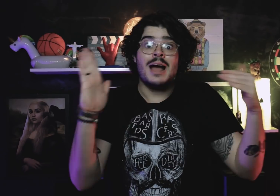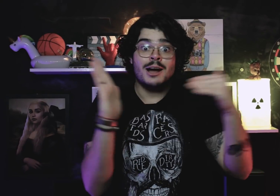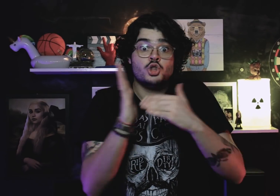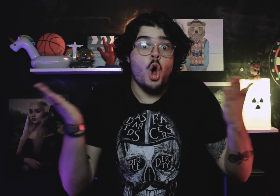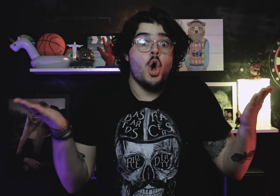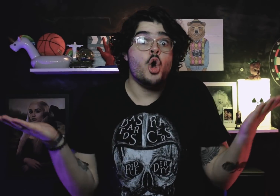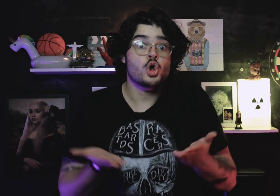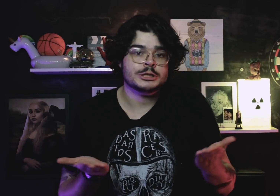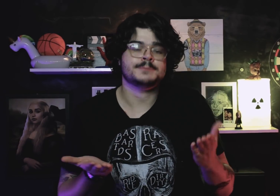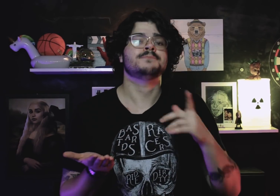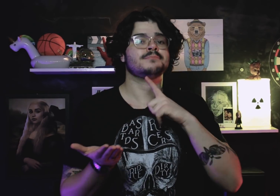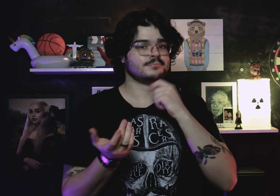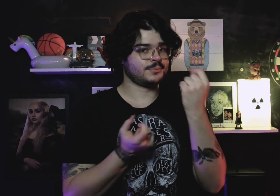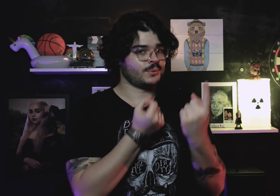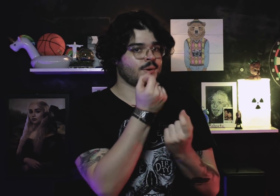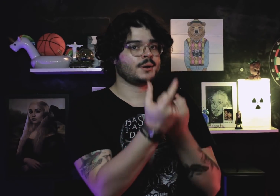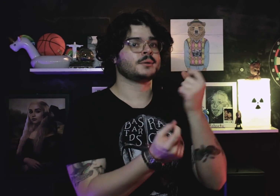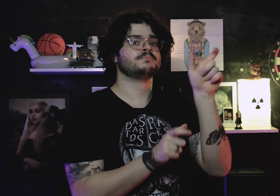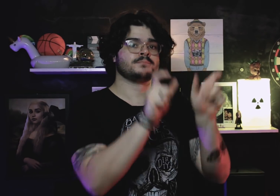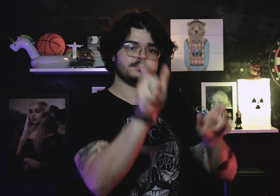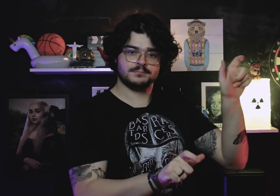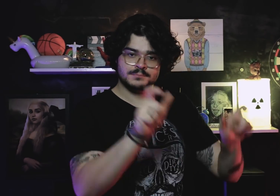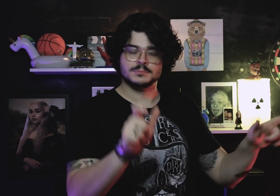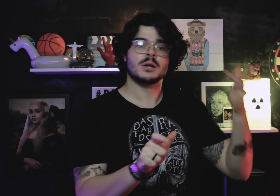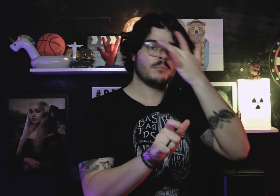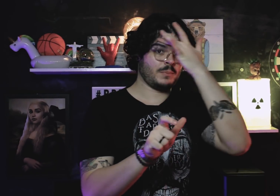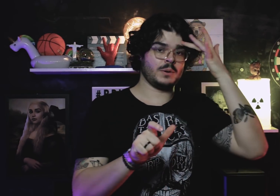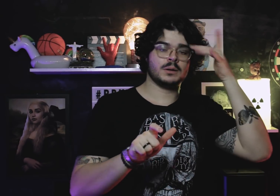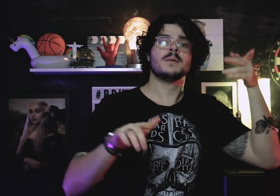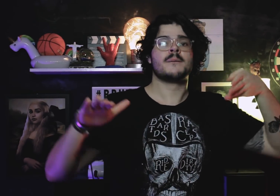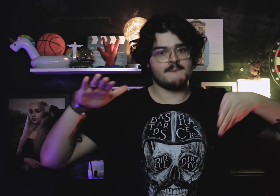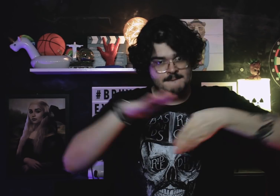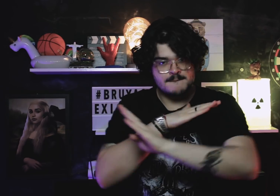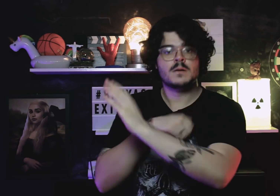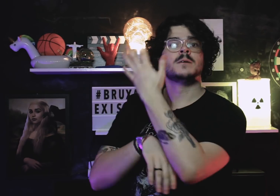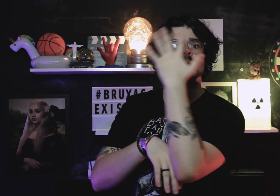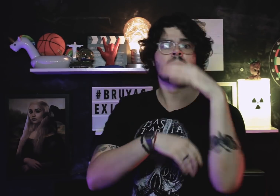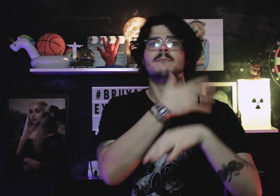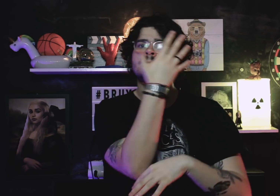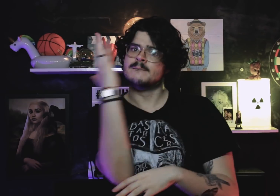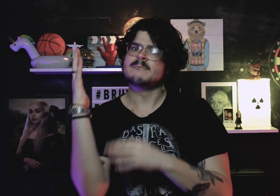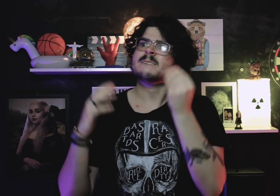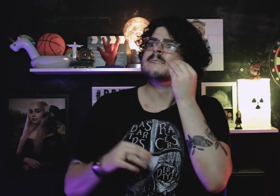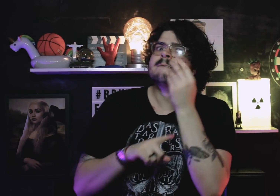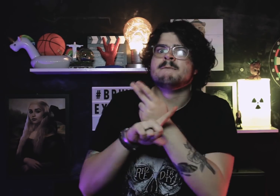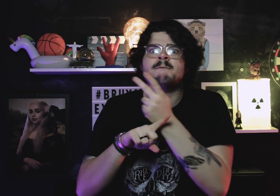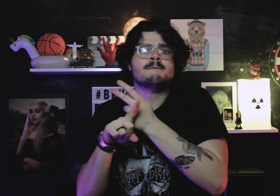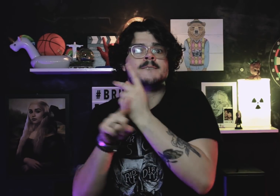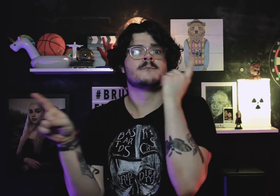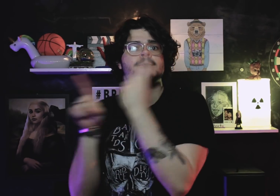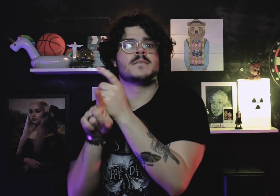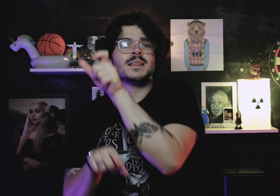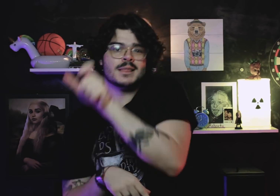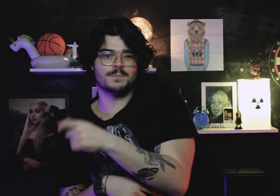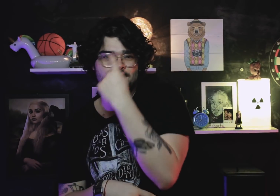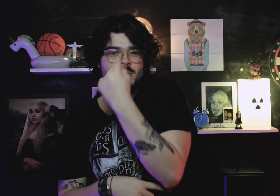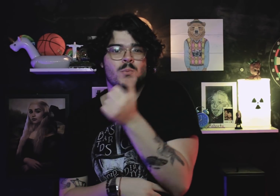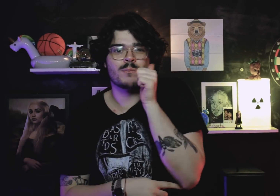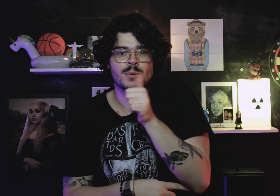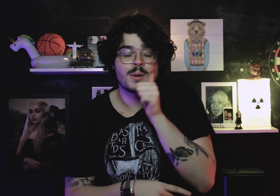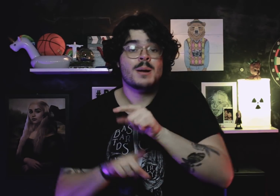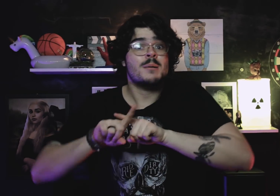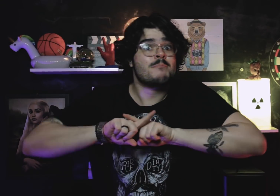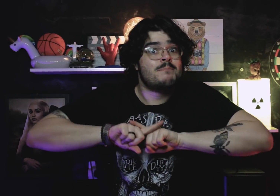To this day, some people still visit that forest, trying to find the Blair Witch,